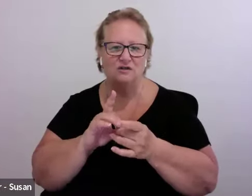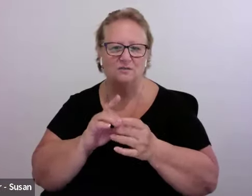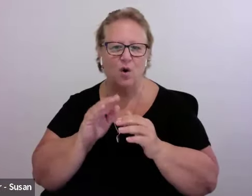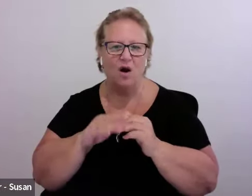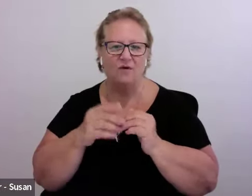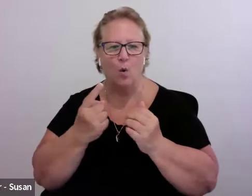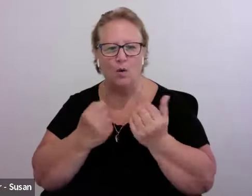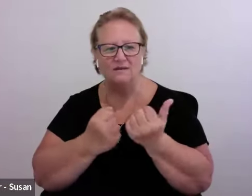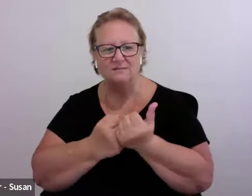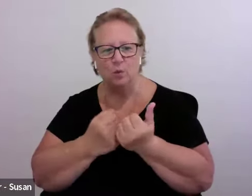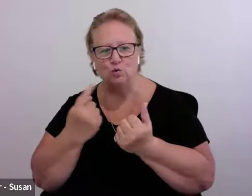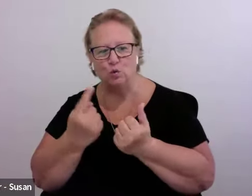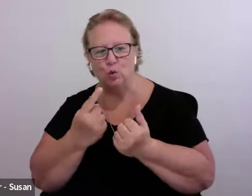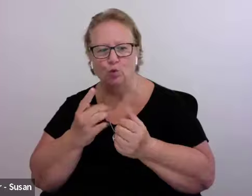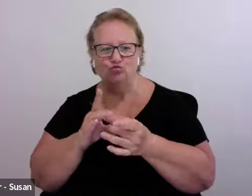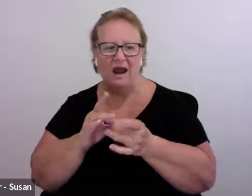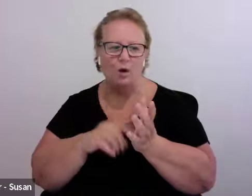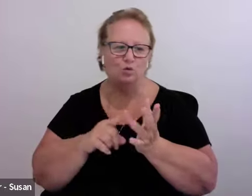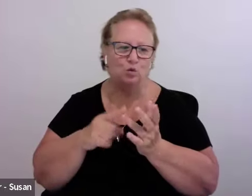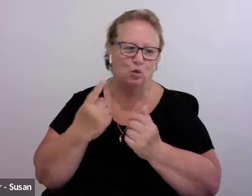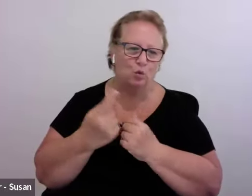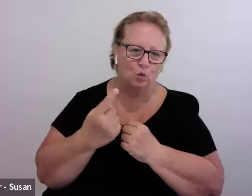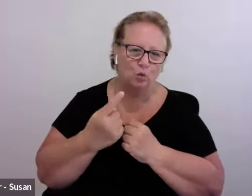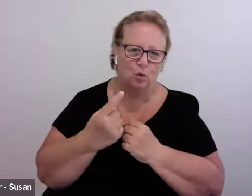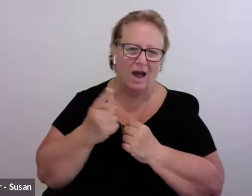part of the team is something you budget for. The